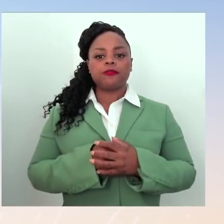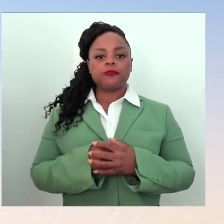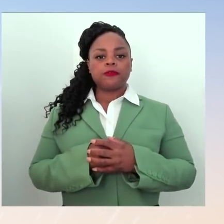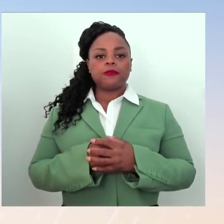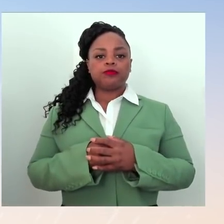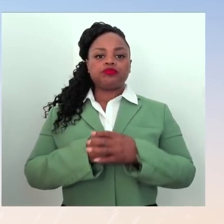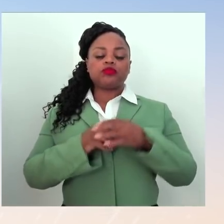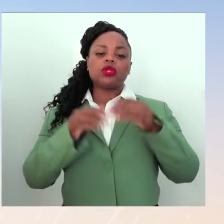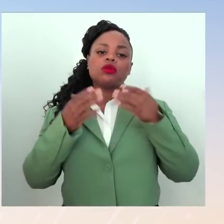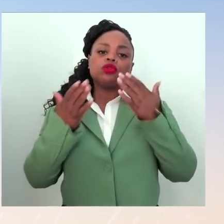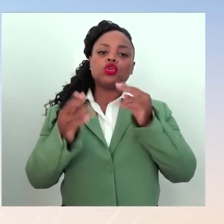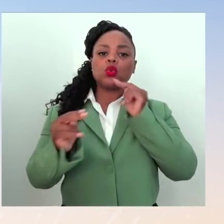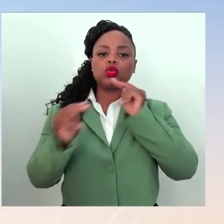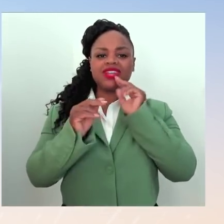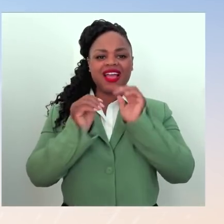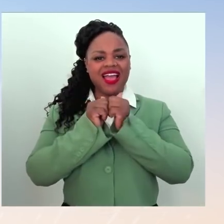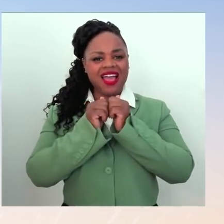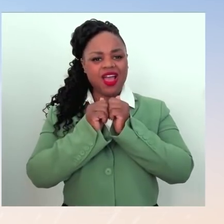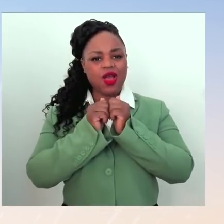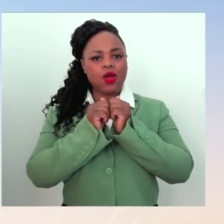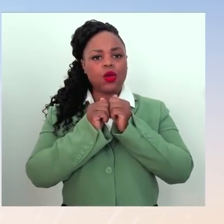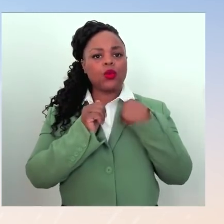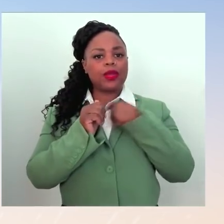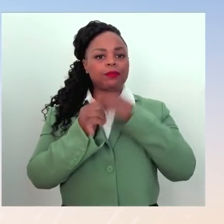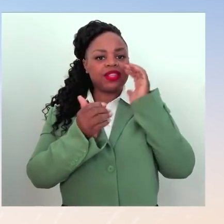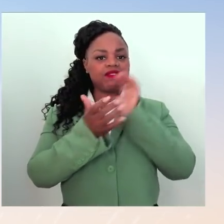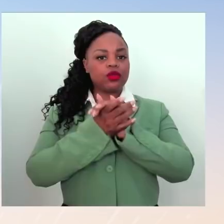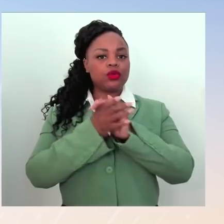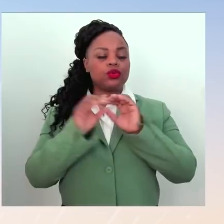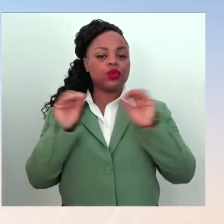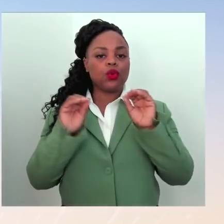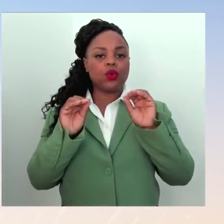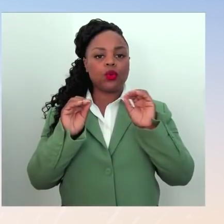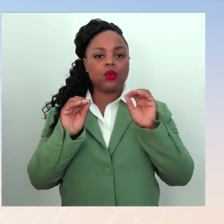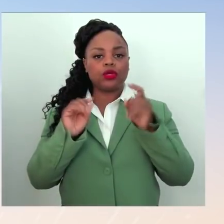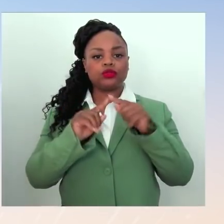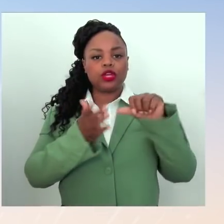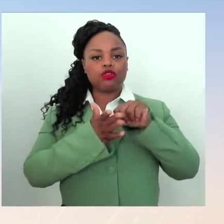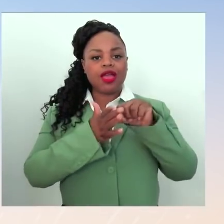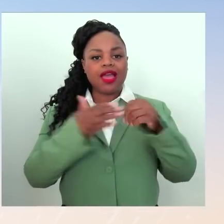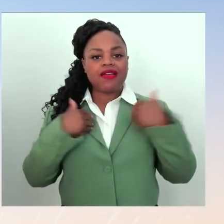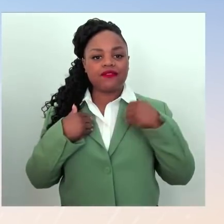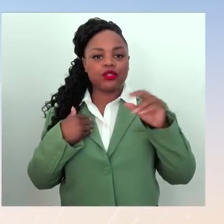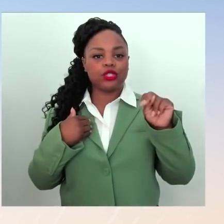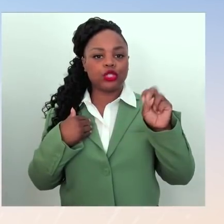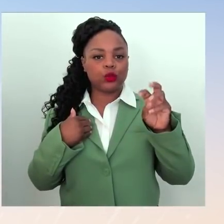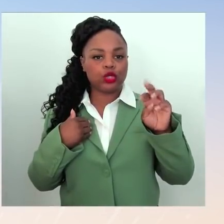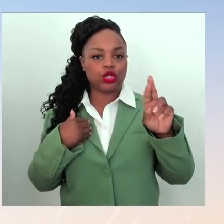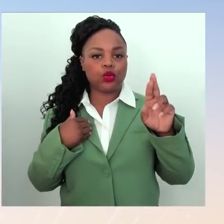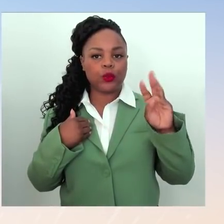And certainly, as the Secretary of State said just yesterday, we don't believe that the sanctions on them have anything to do with that shared goal.